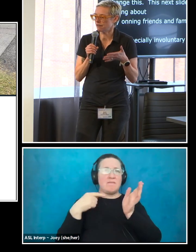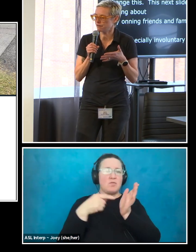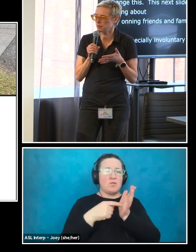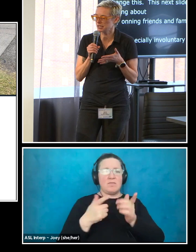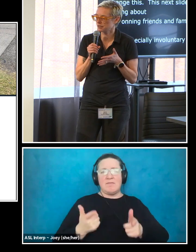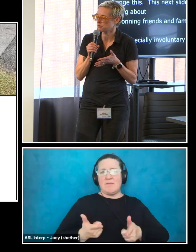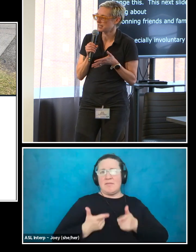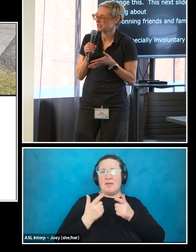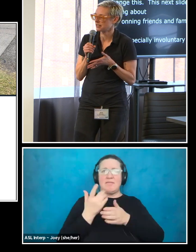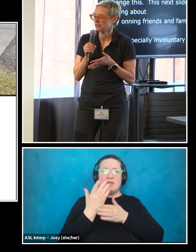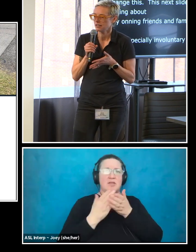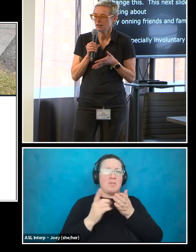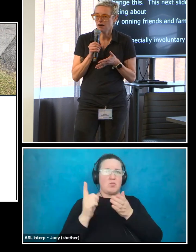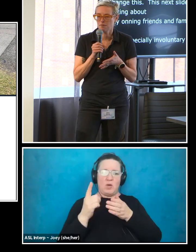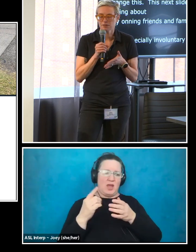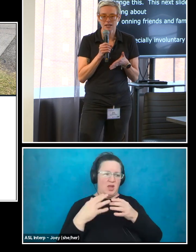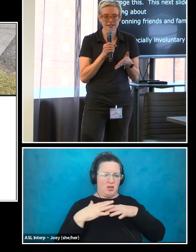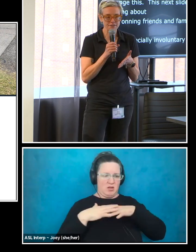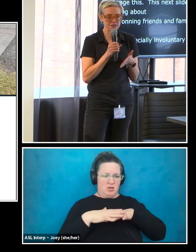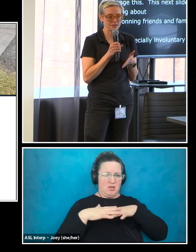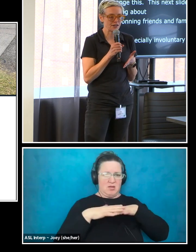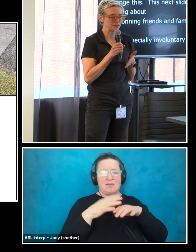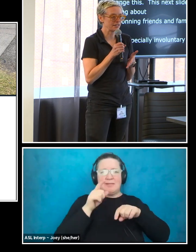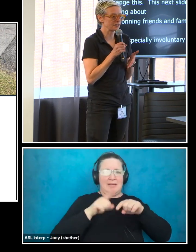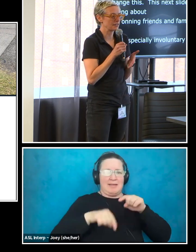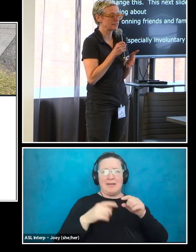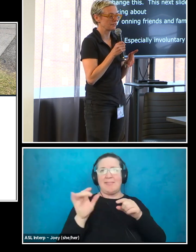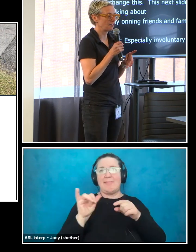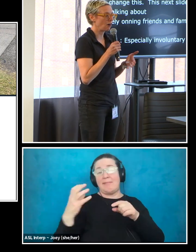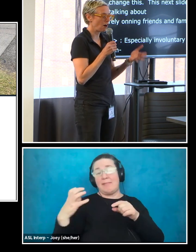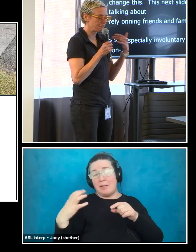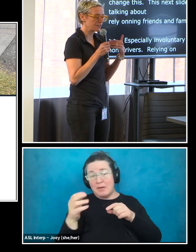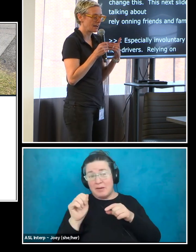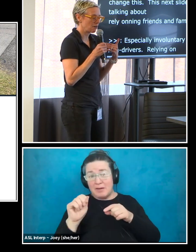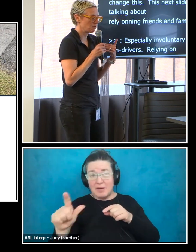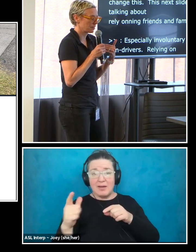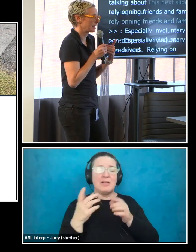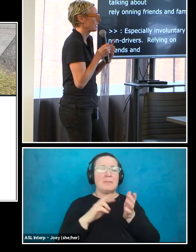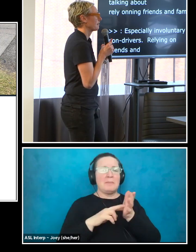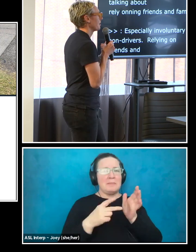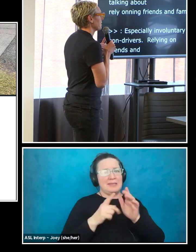uh family situation um, relying on friends and family is is often how we're getting around. And